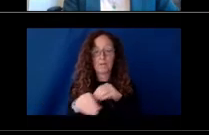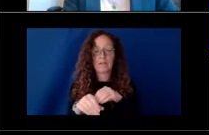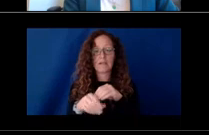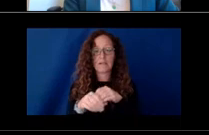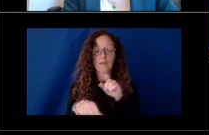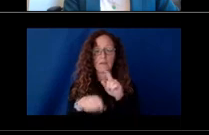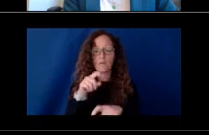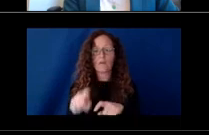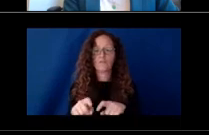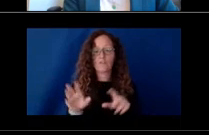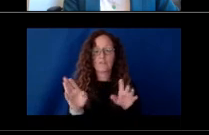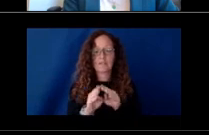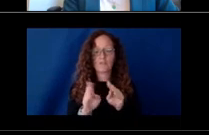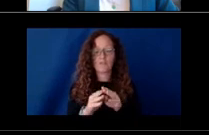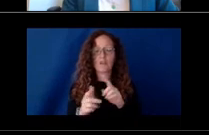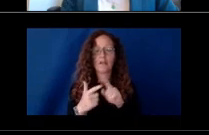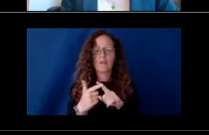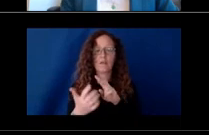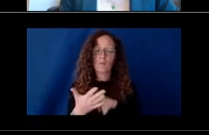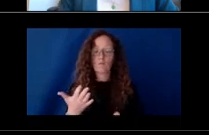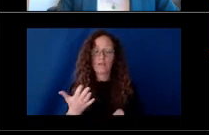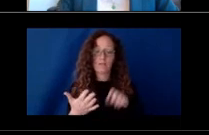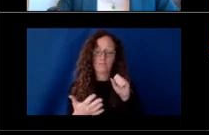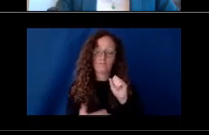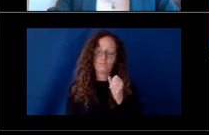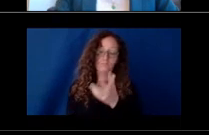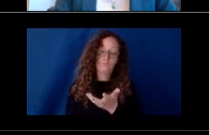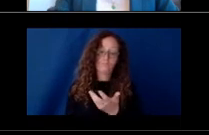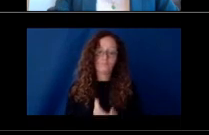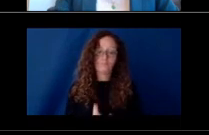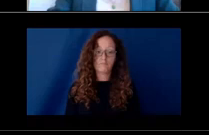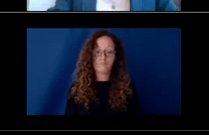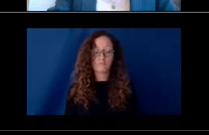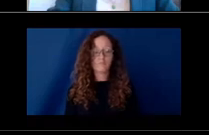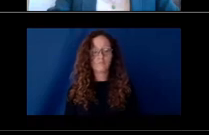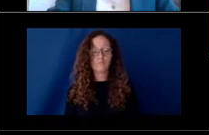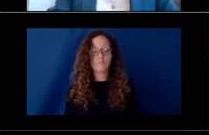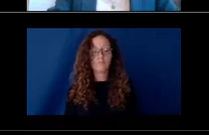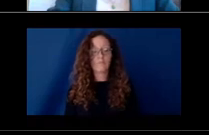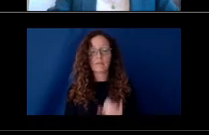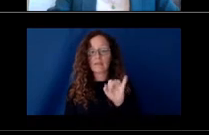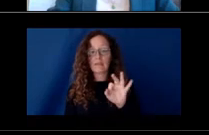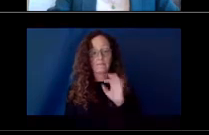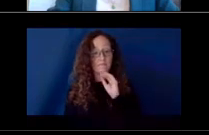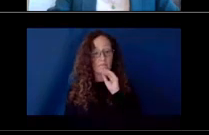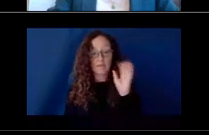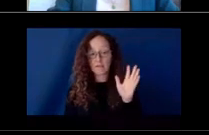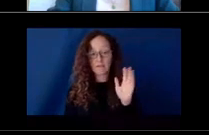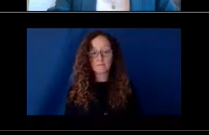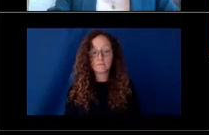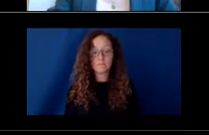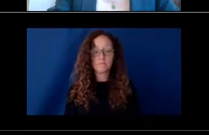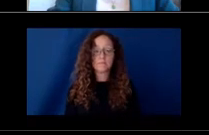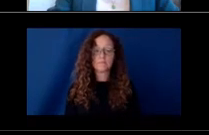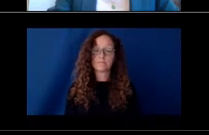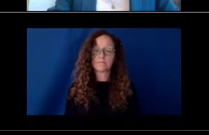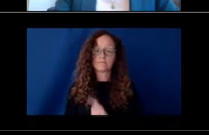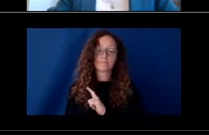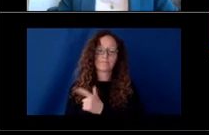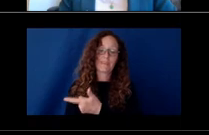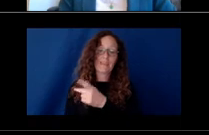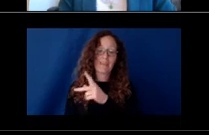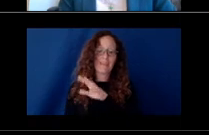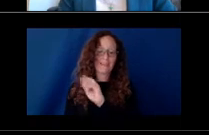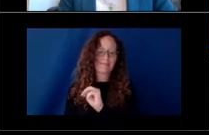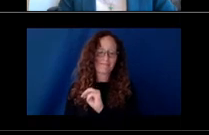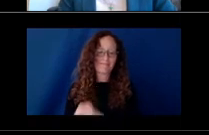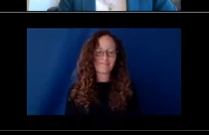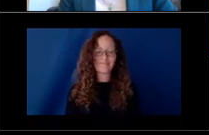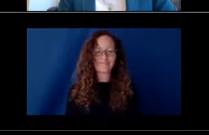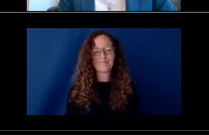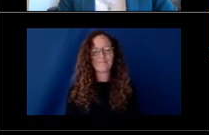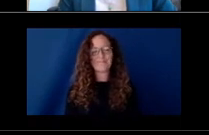and we'll go ahead and read them over. And if not, I'll hand it over to Kim again.